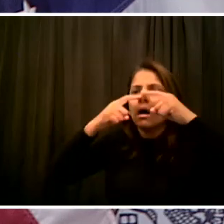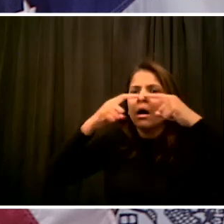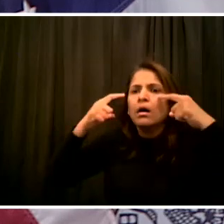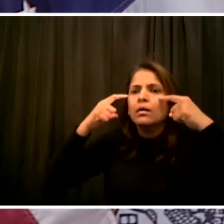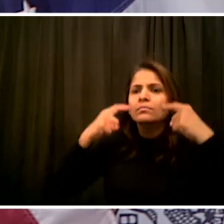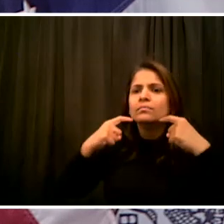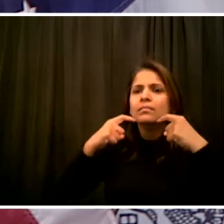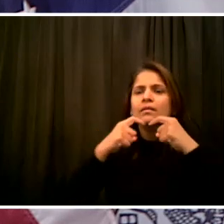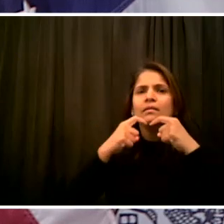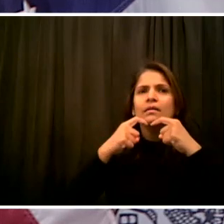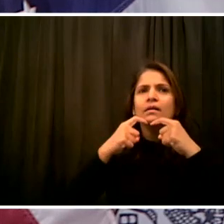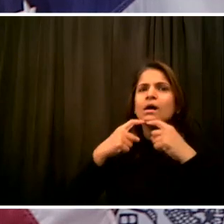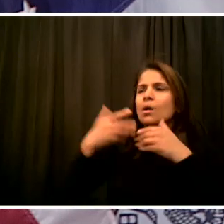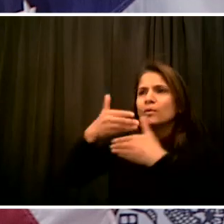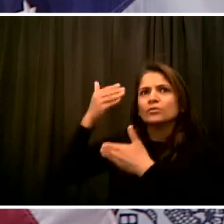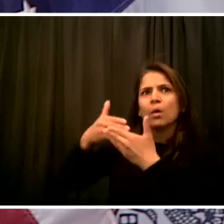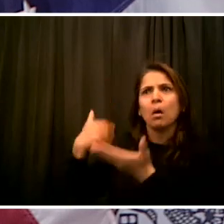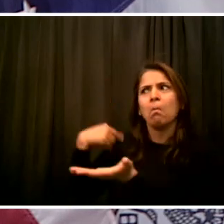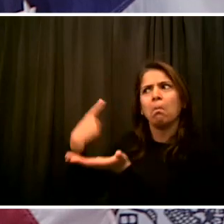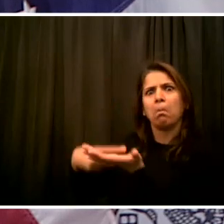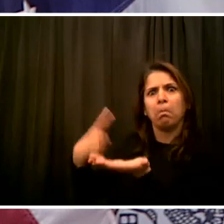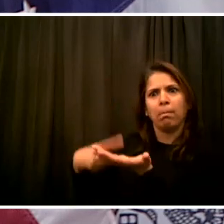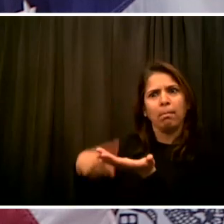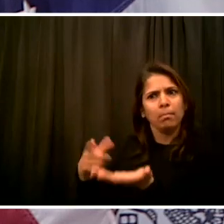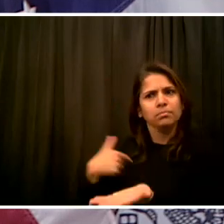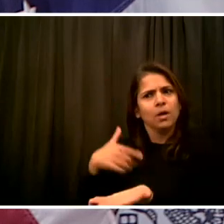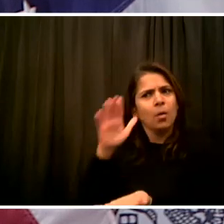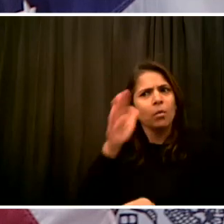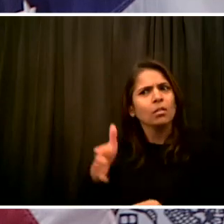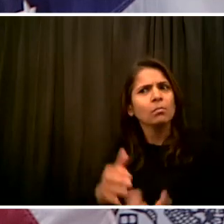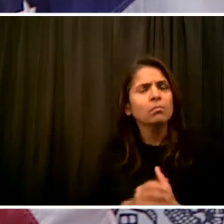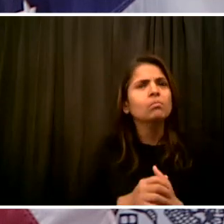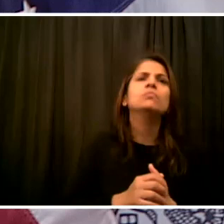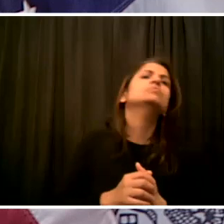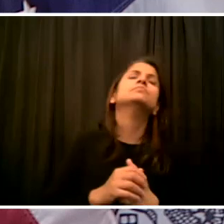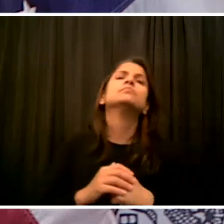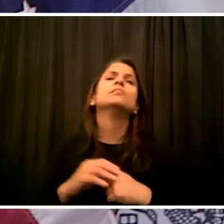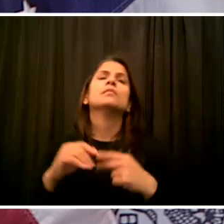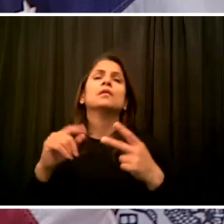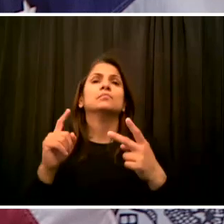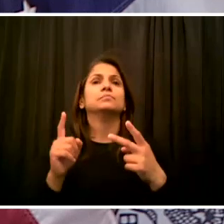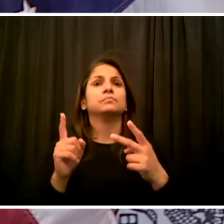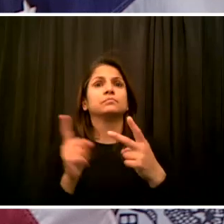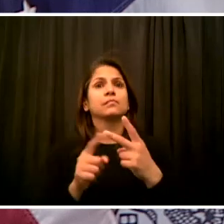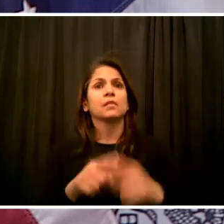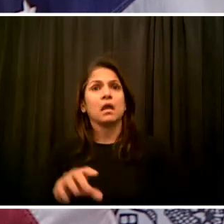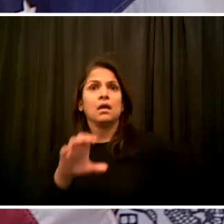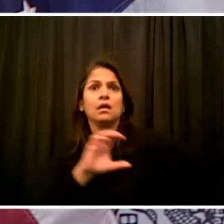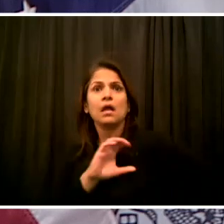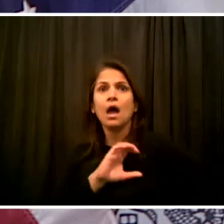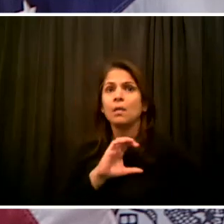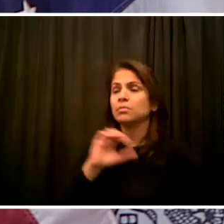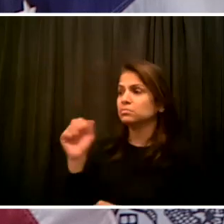ADDRESS IT. AND WE'LL COME BACK TO YOU WITH AN NASW ERON THAT. COMMISSIONER SHEA, DO YOU WANT TO SPEAK ABOUT